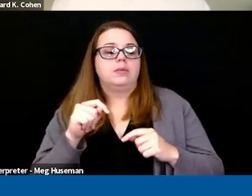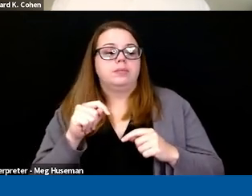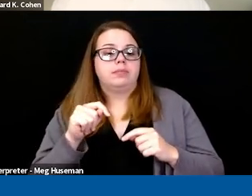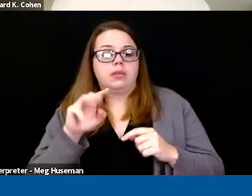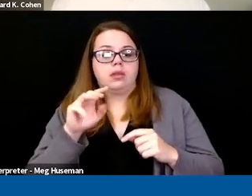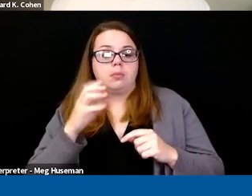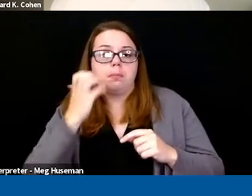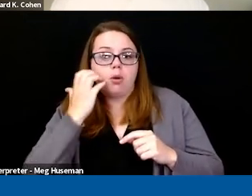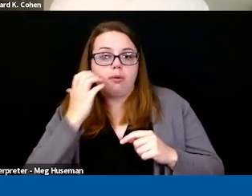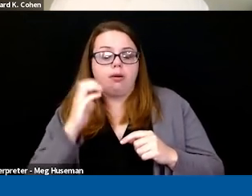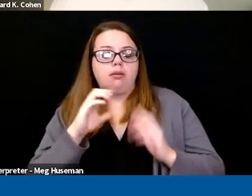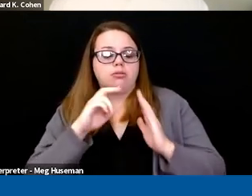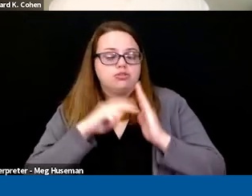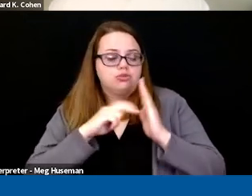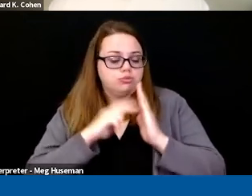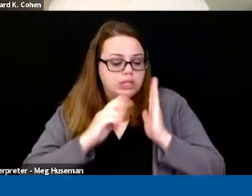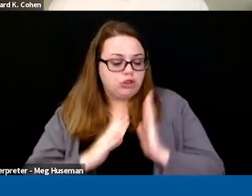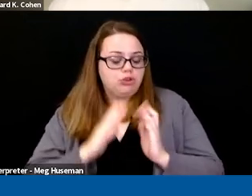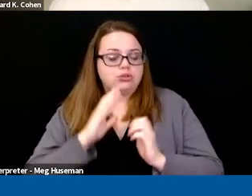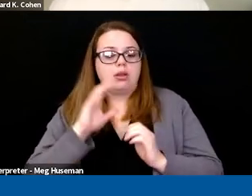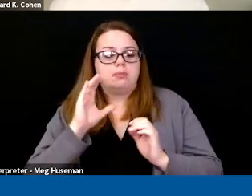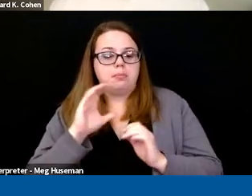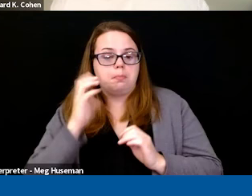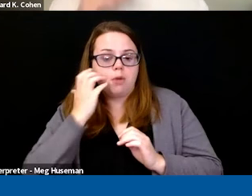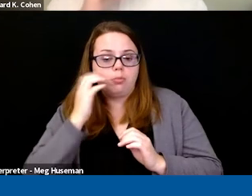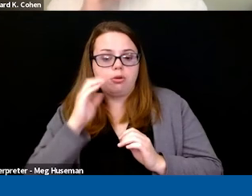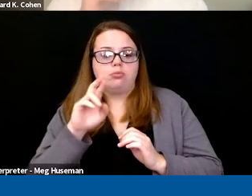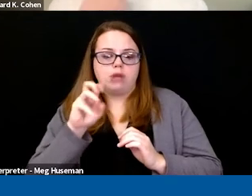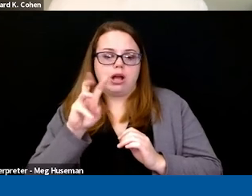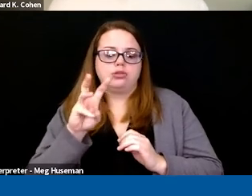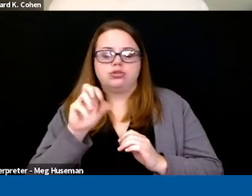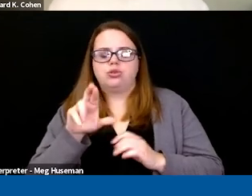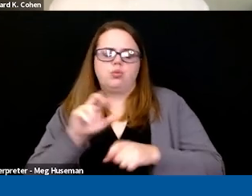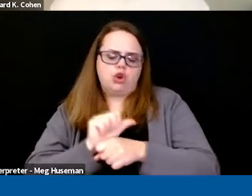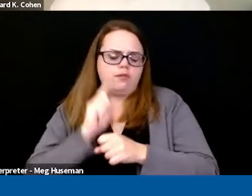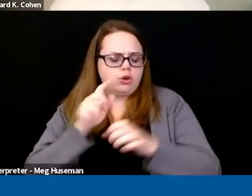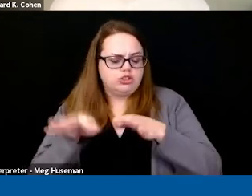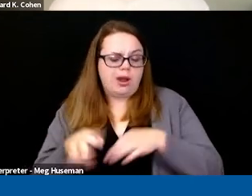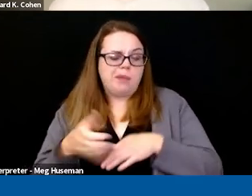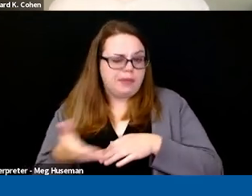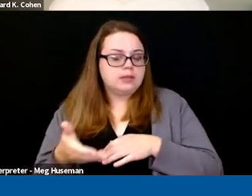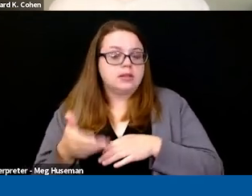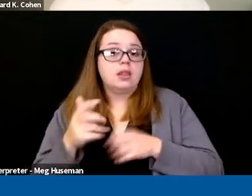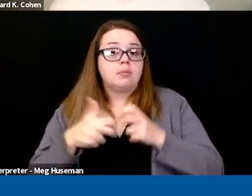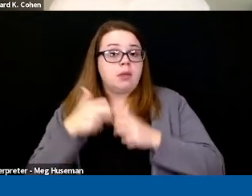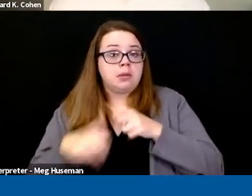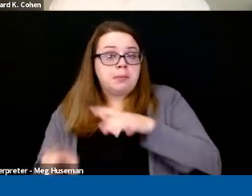mobile screen readers and mobile browsers for the most part work in describing things. The problems with the mobile browsers